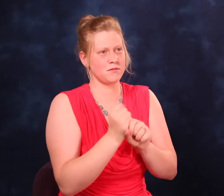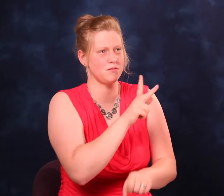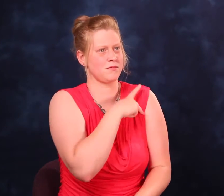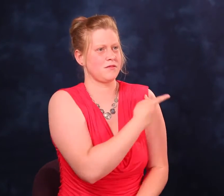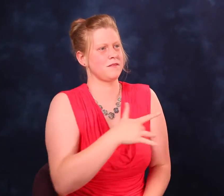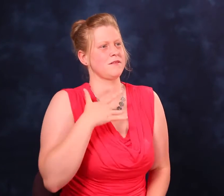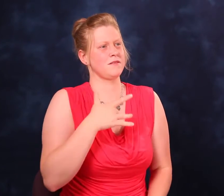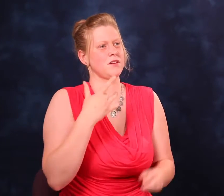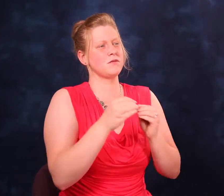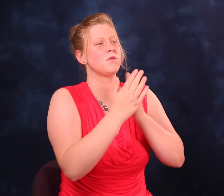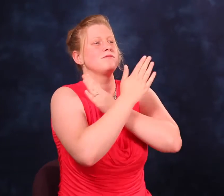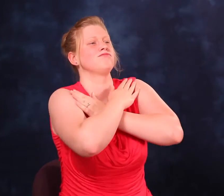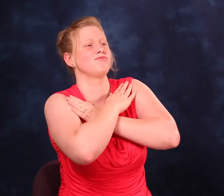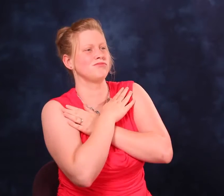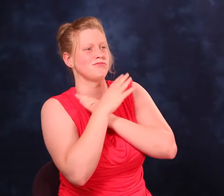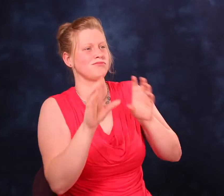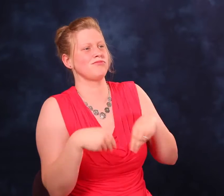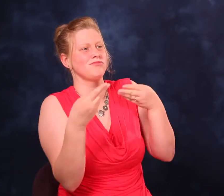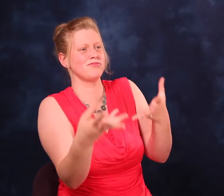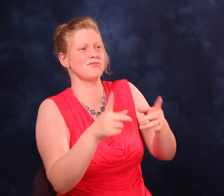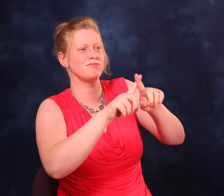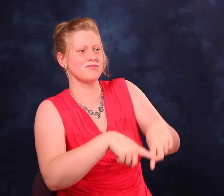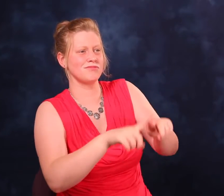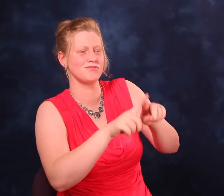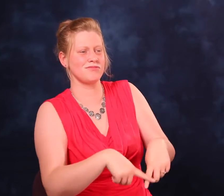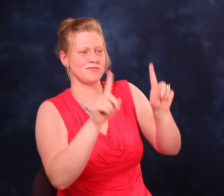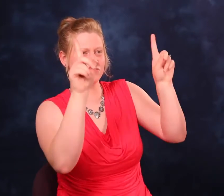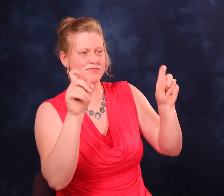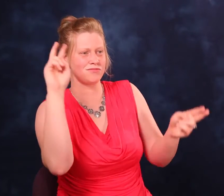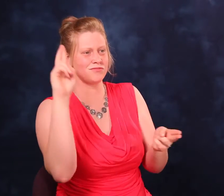patient feel more relaxed and provide reliable